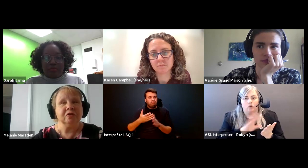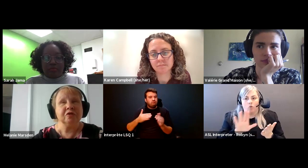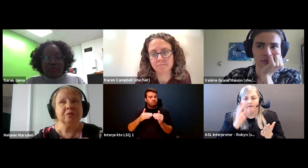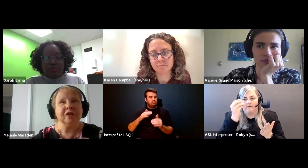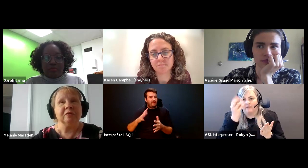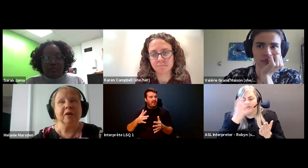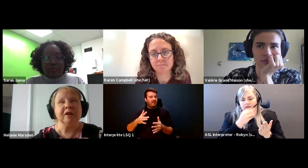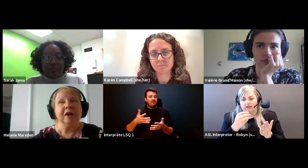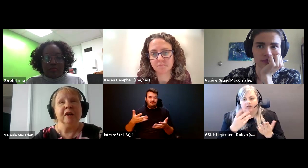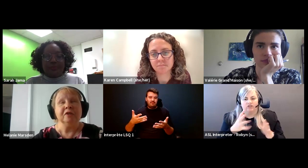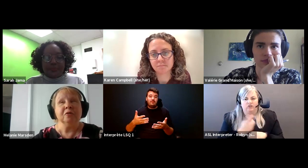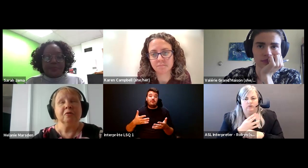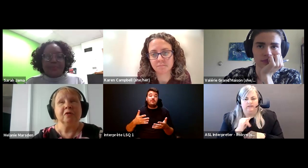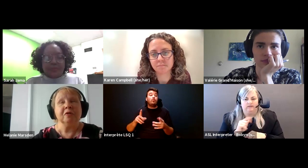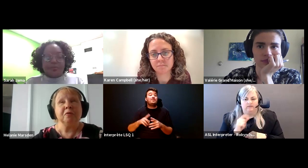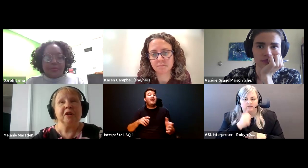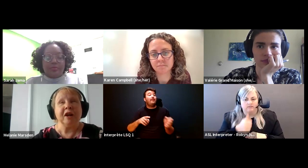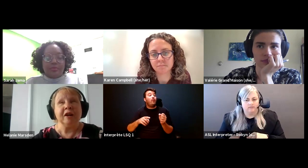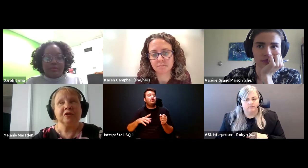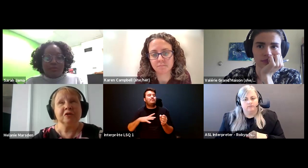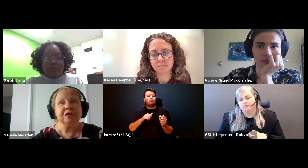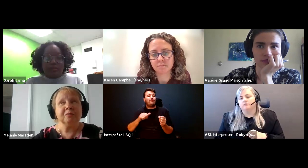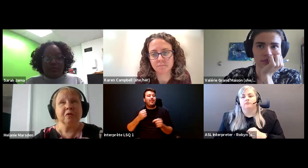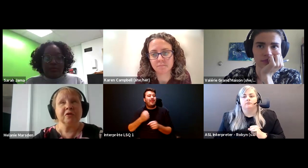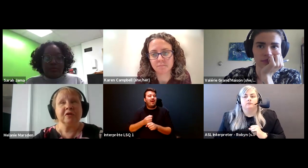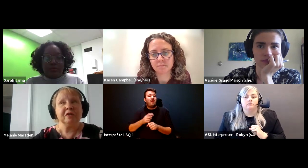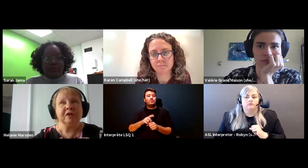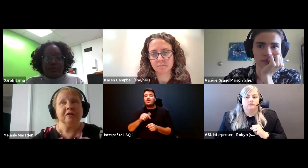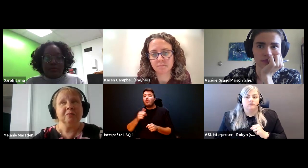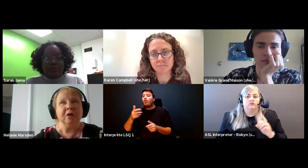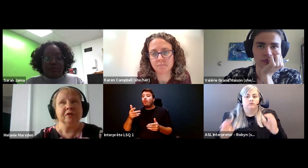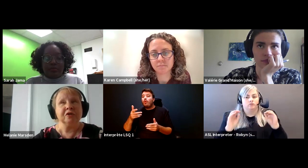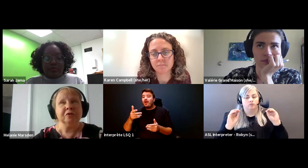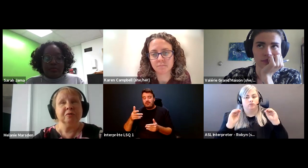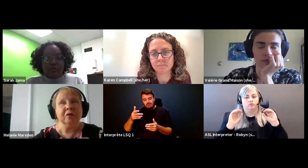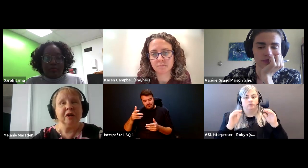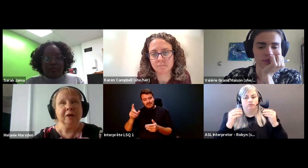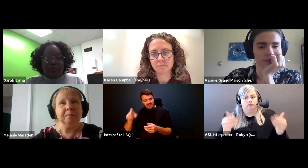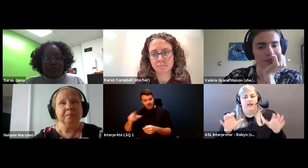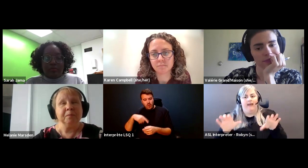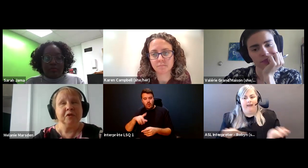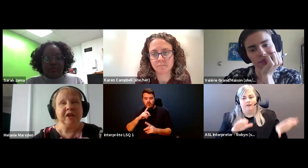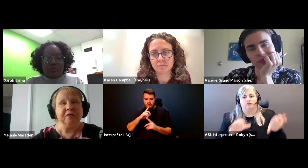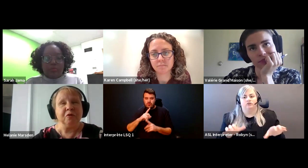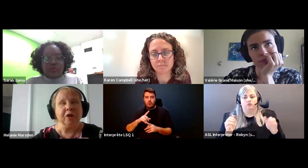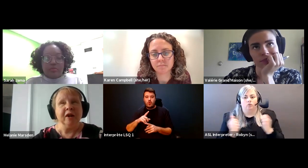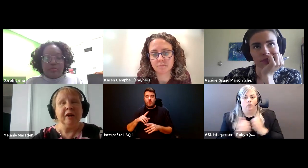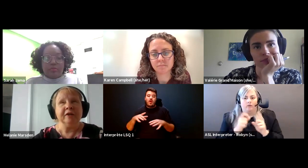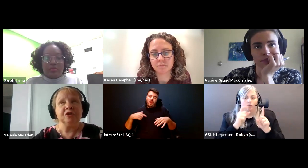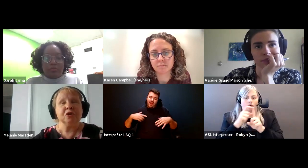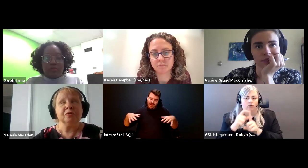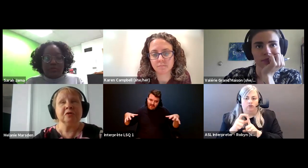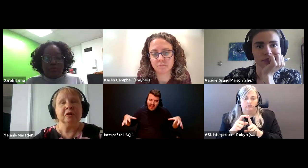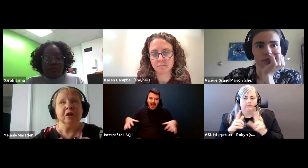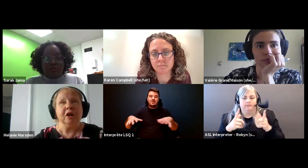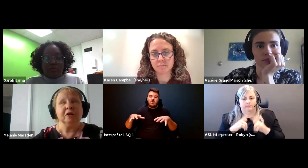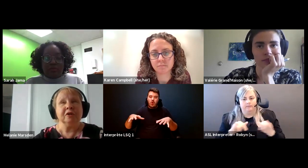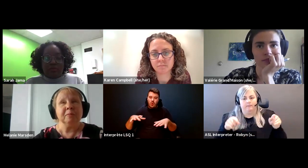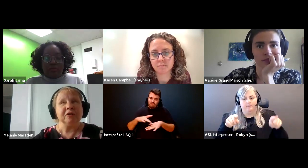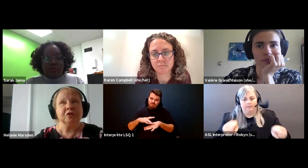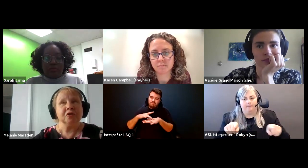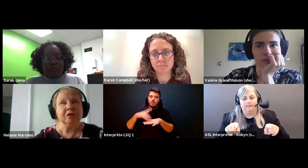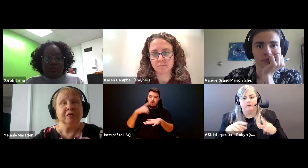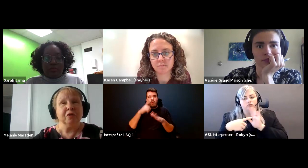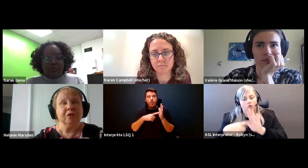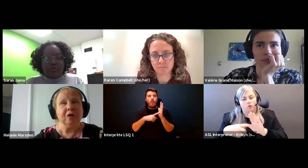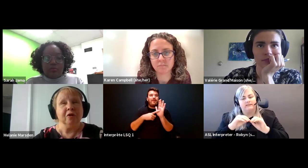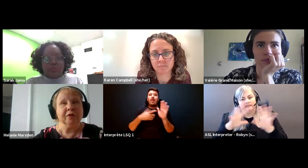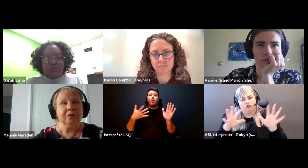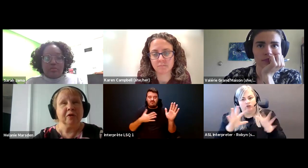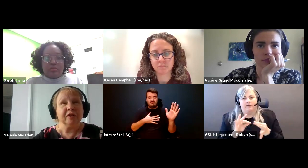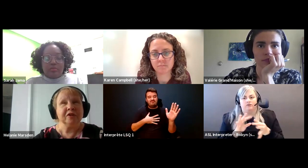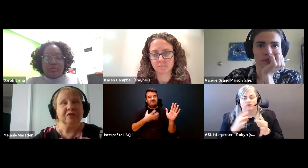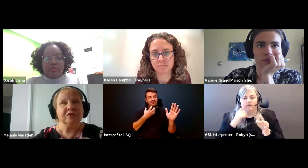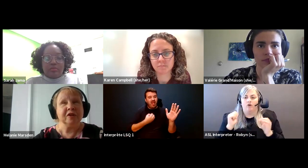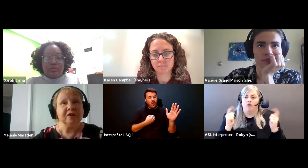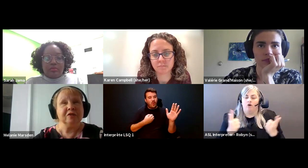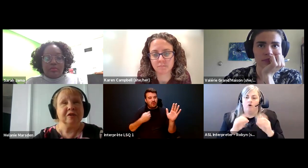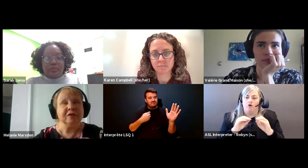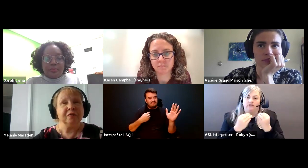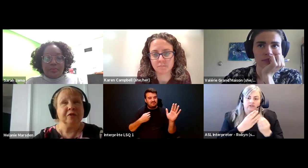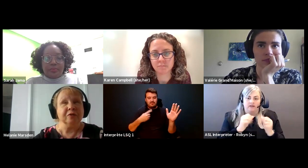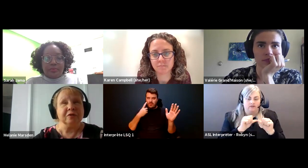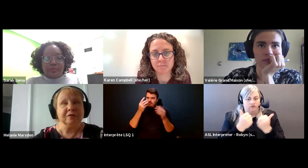Melanie Marsden: Just using it right you're you're putting action to the words that you want to stand for and it shows a clear message for all other organizations and agencies and funders.